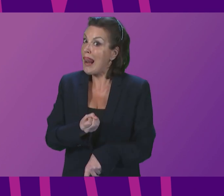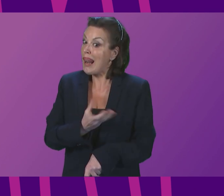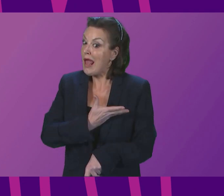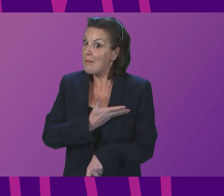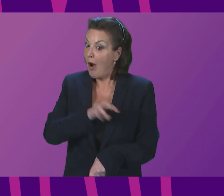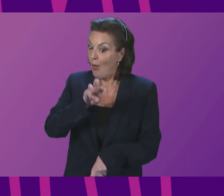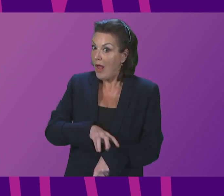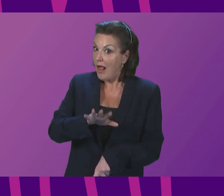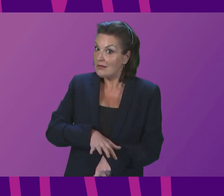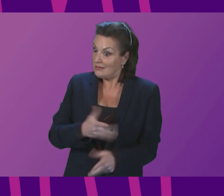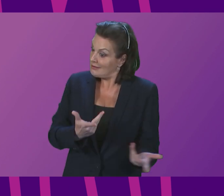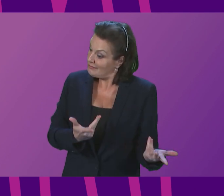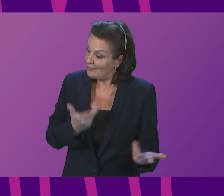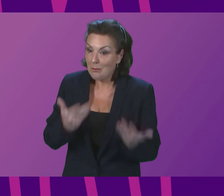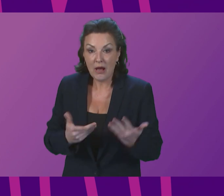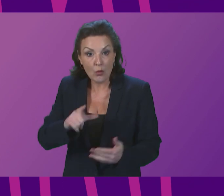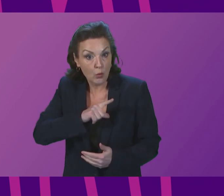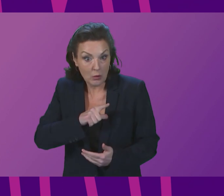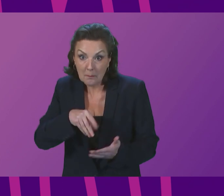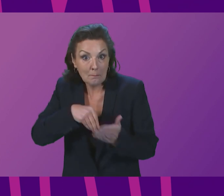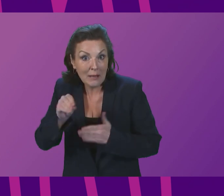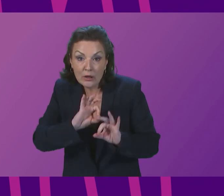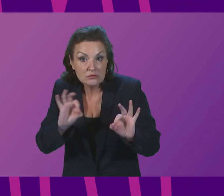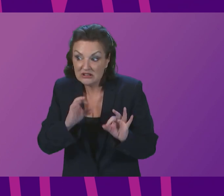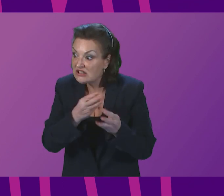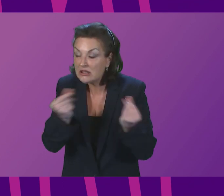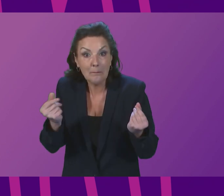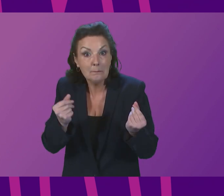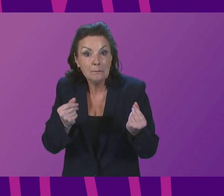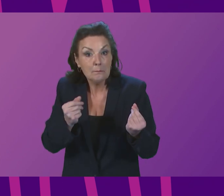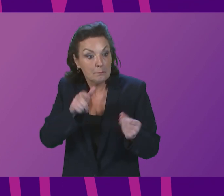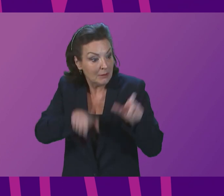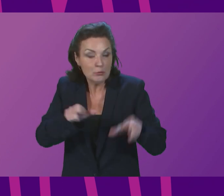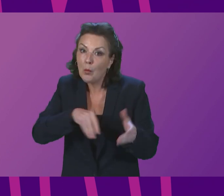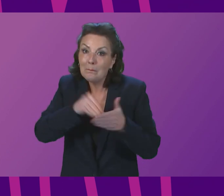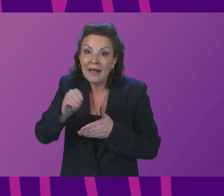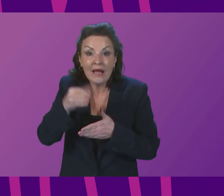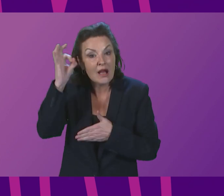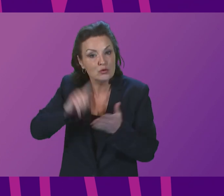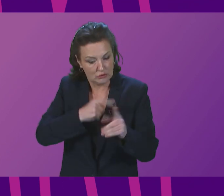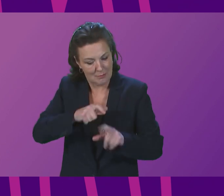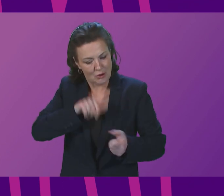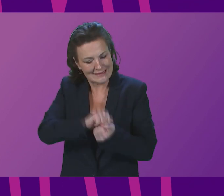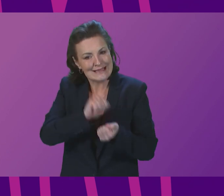It is why more people pay no council tax at all, because we retained the council tax reduction scheme.